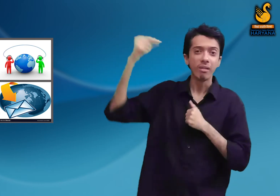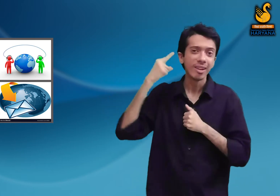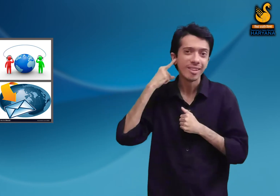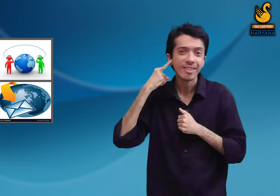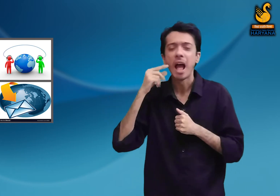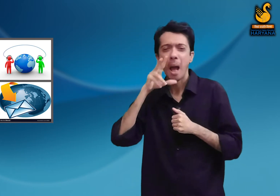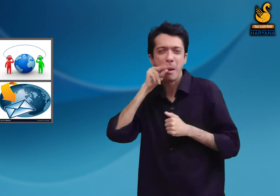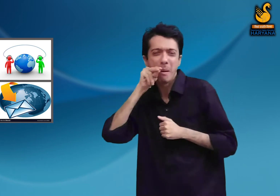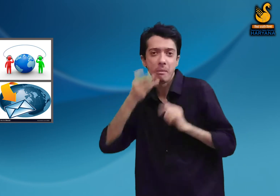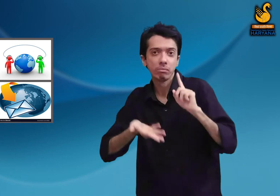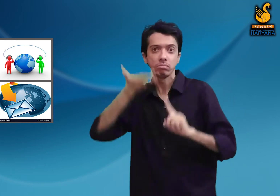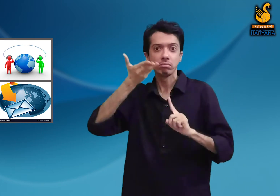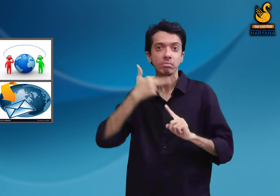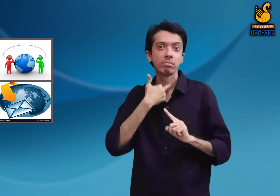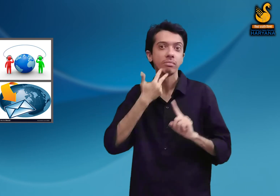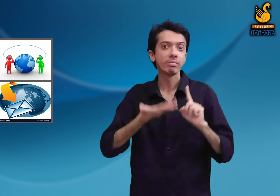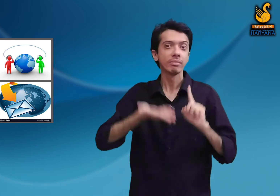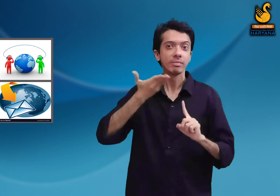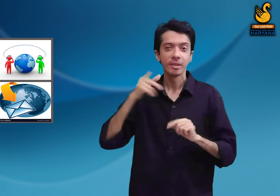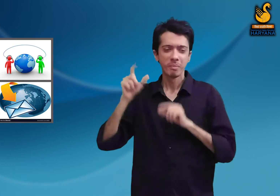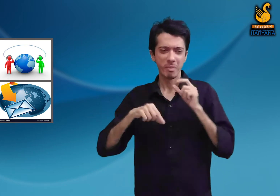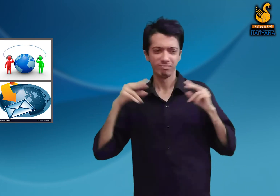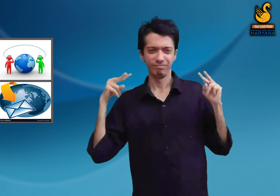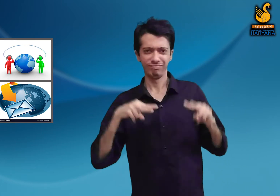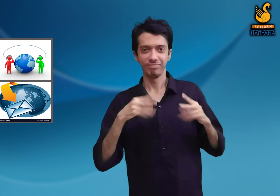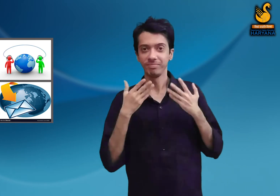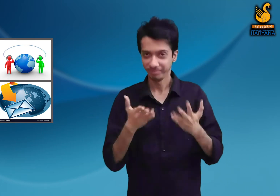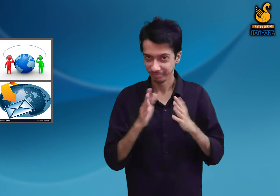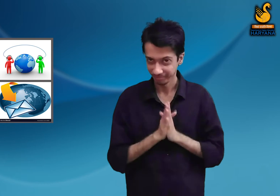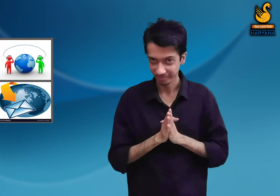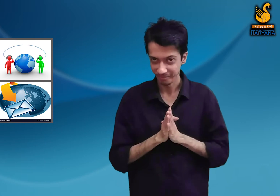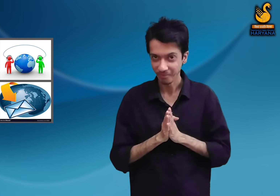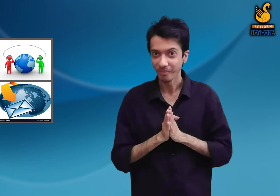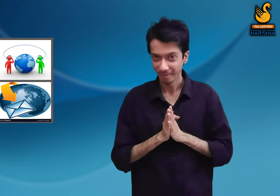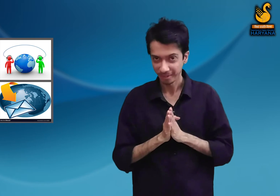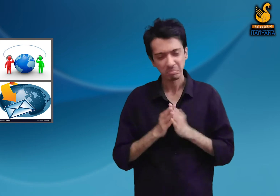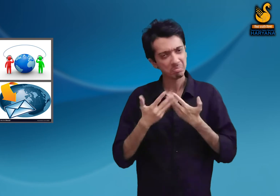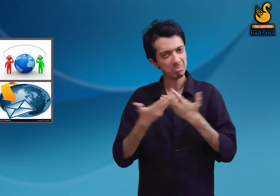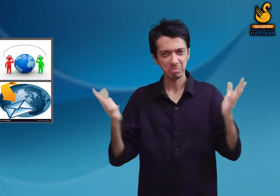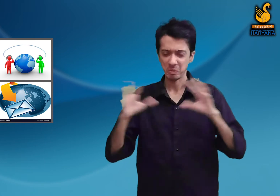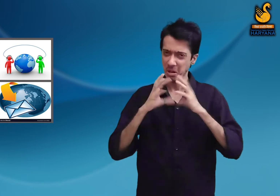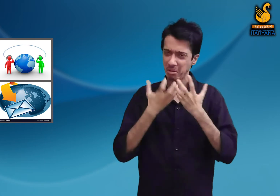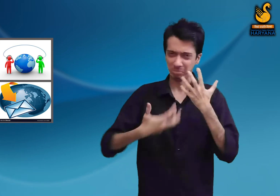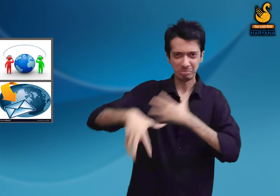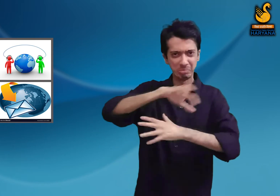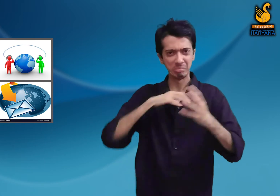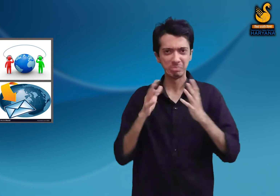and the people who are present around us begin to stare which is an awkward moment. This happens with everyone across the globe.